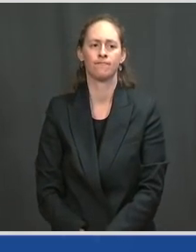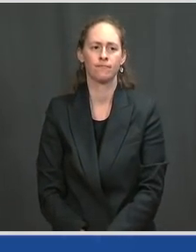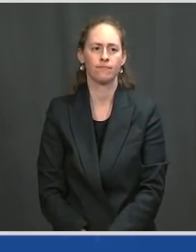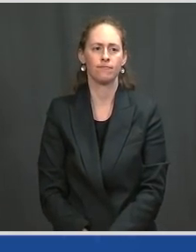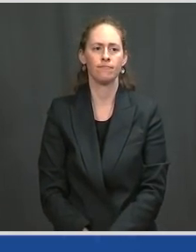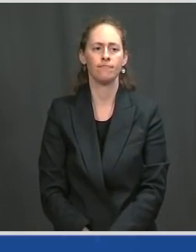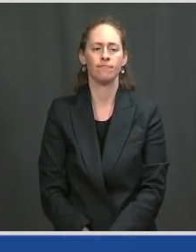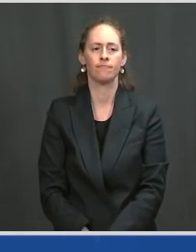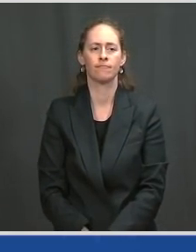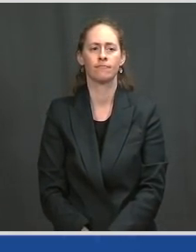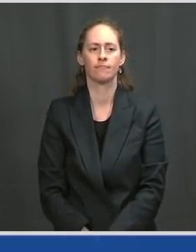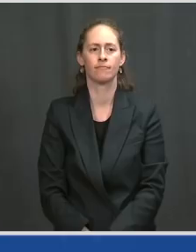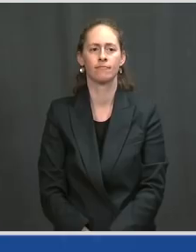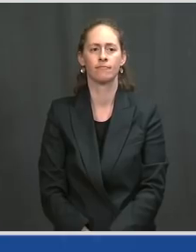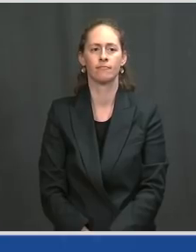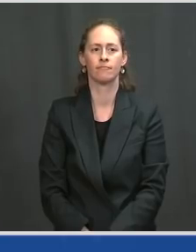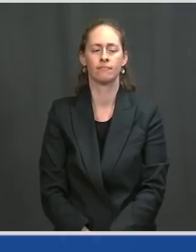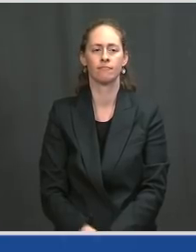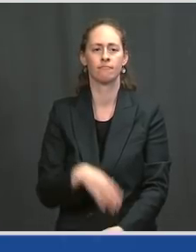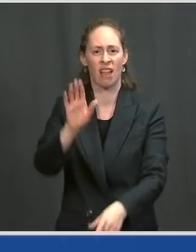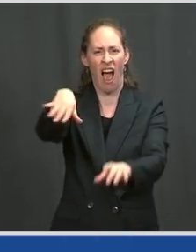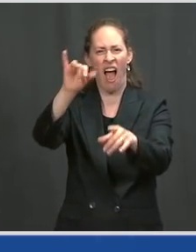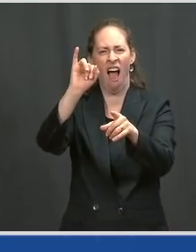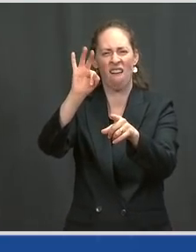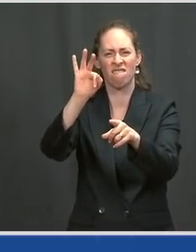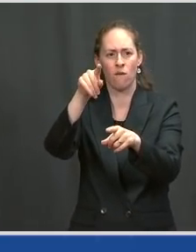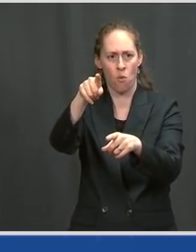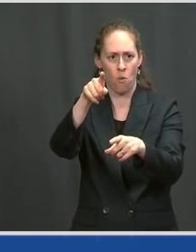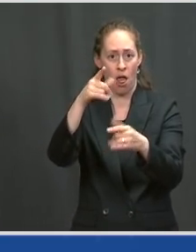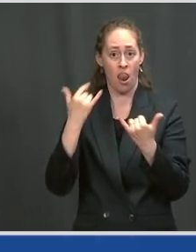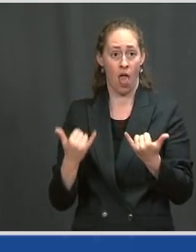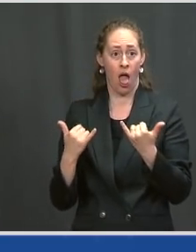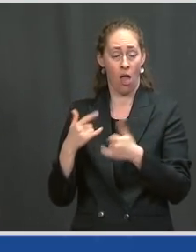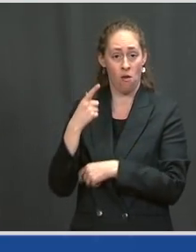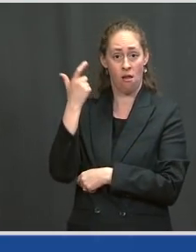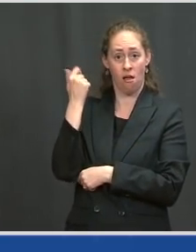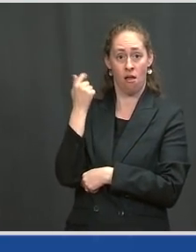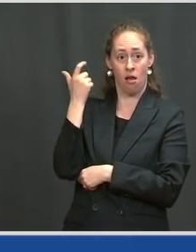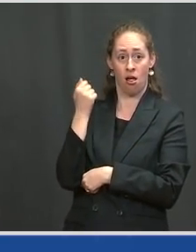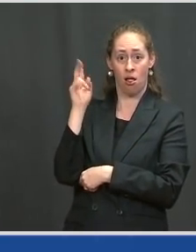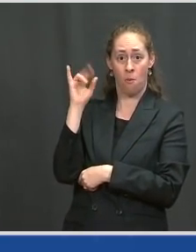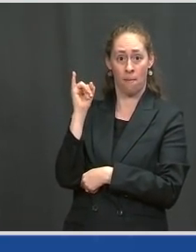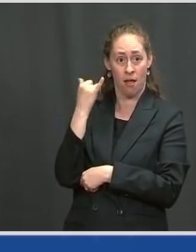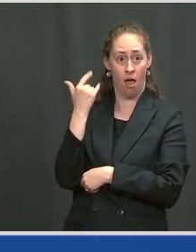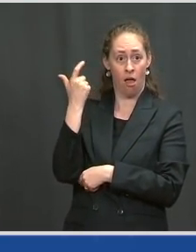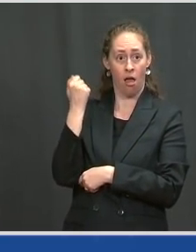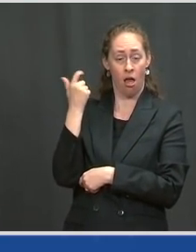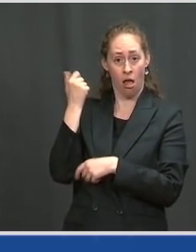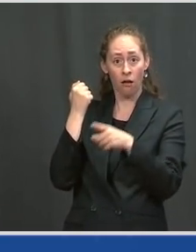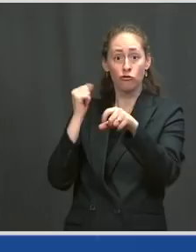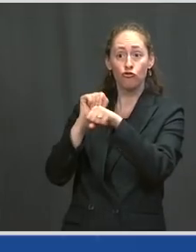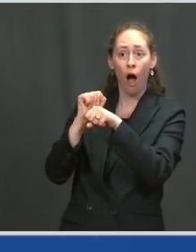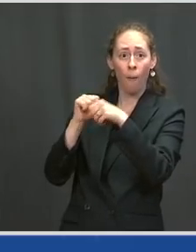who is offered a suitable job must take the job or lose their unemployment benefits.